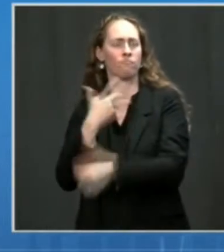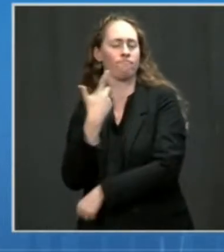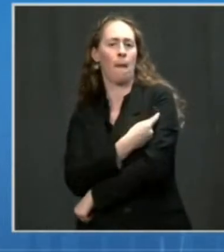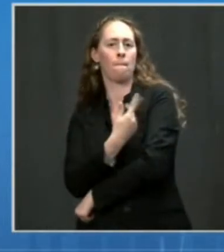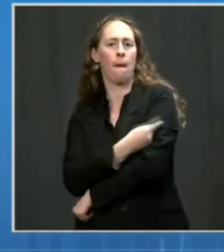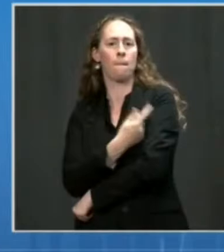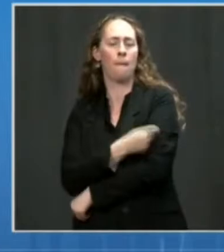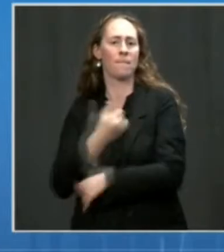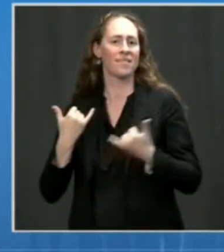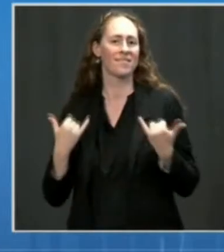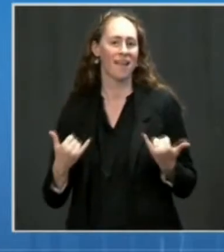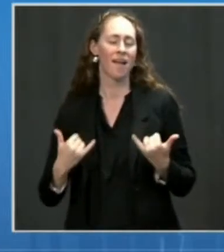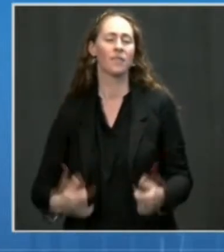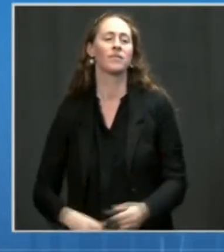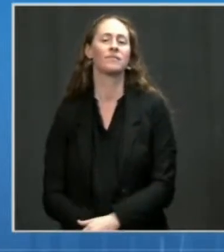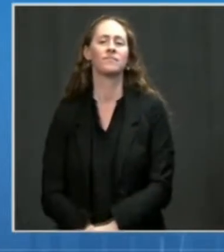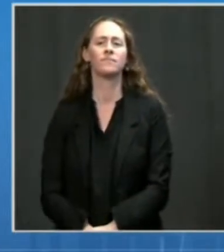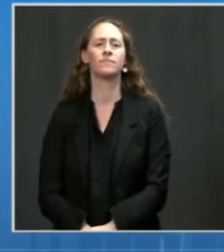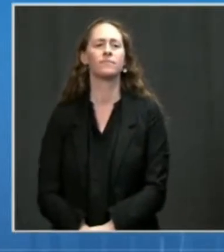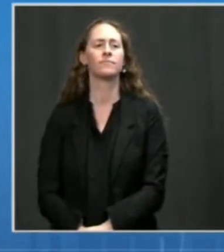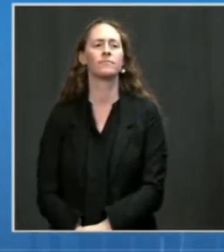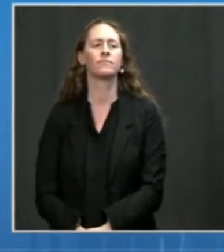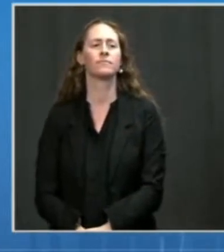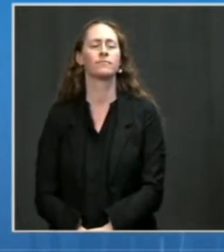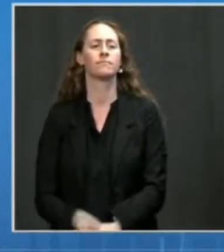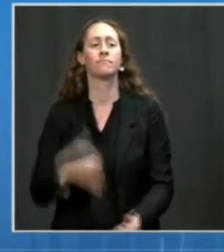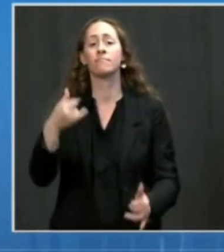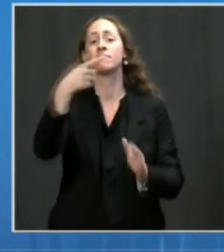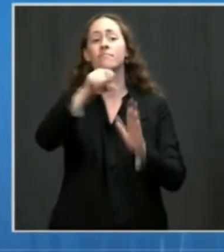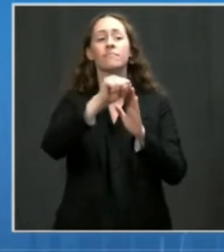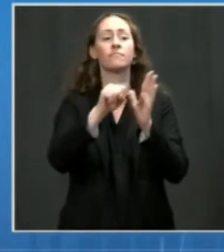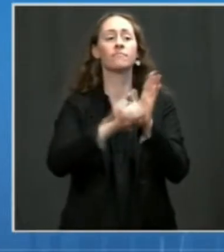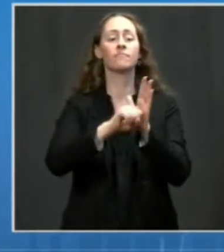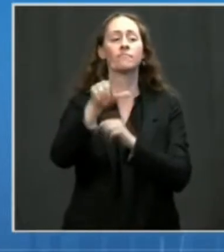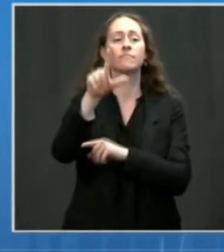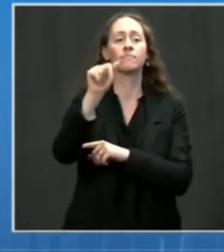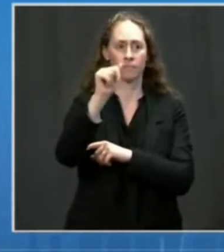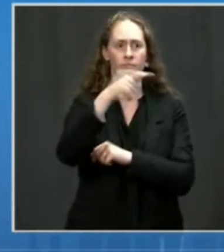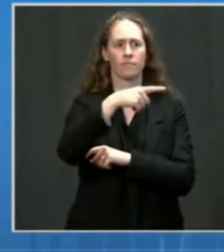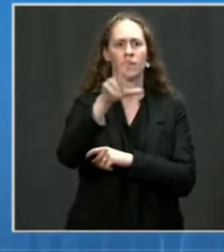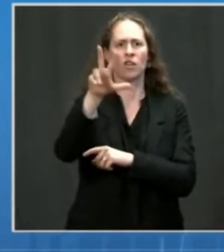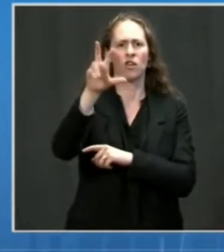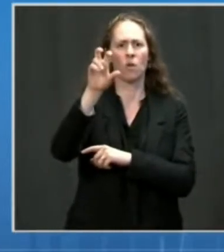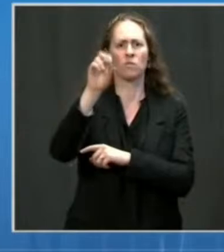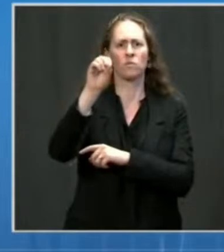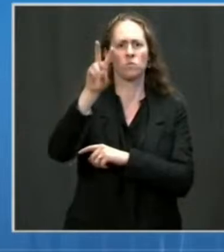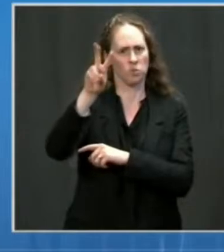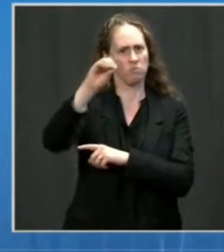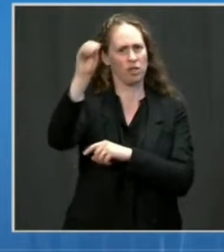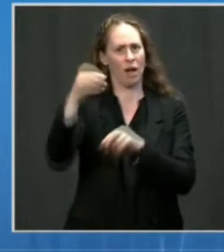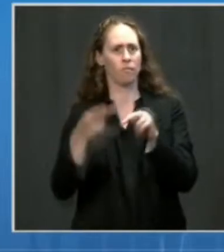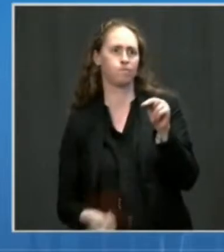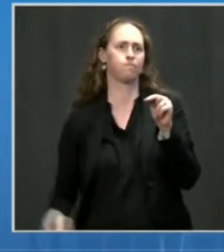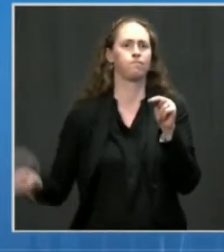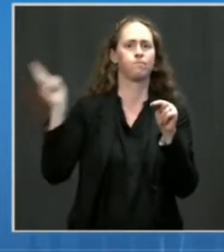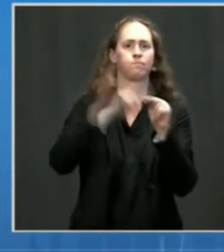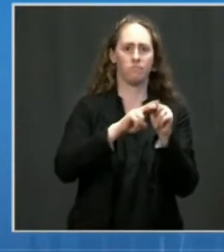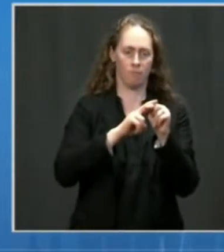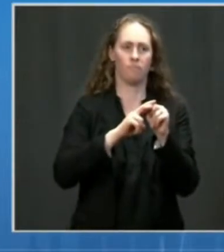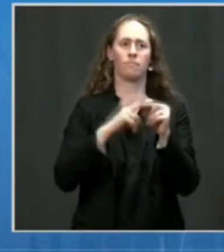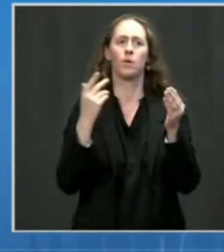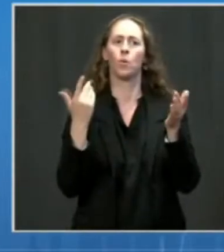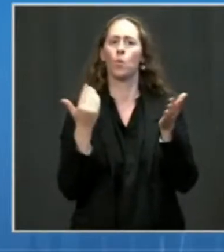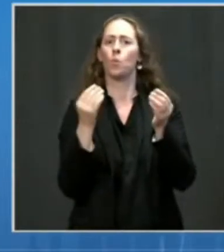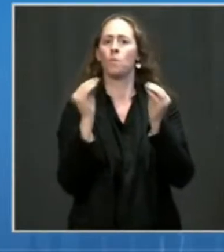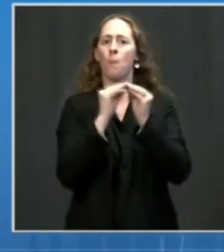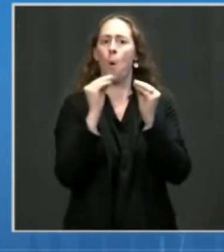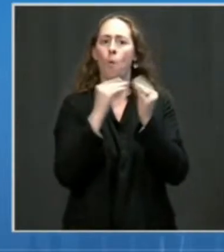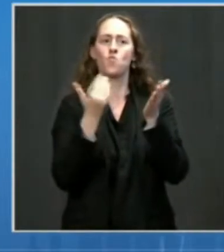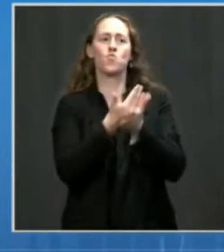171% IN THE NUMBER OF PEOPLE